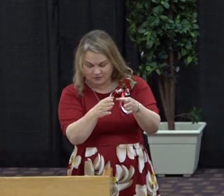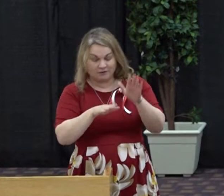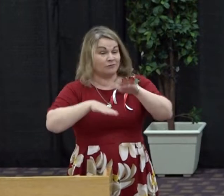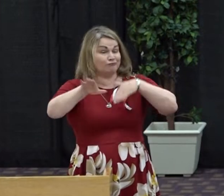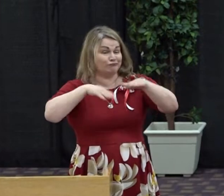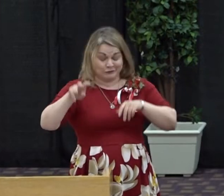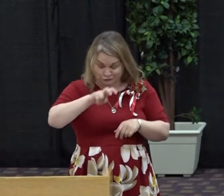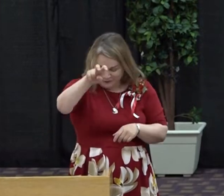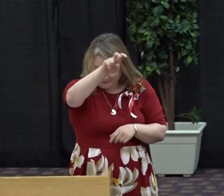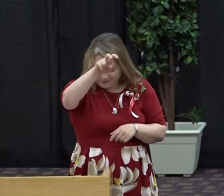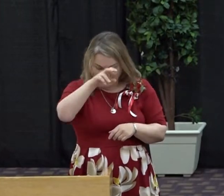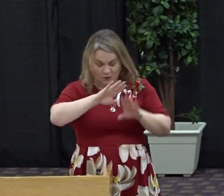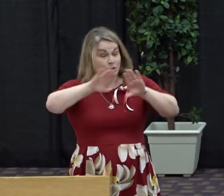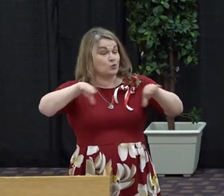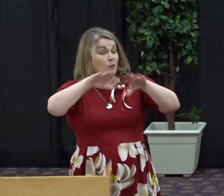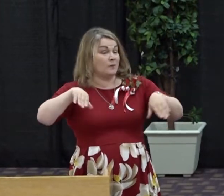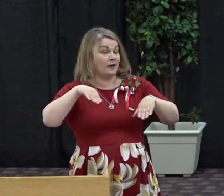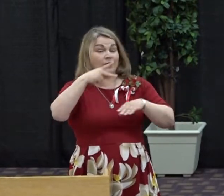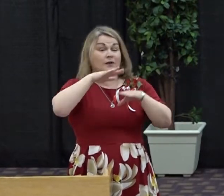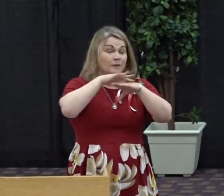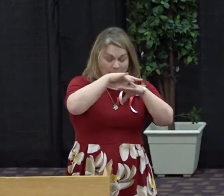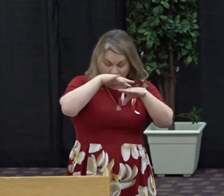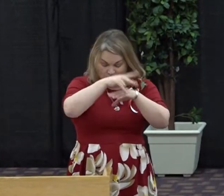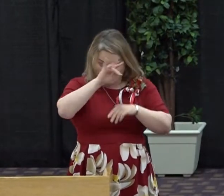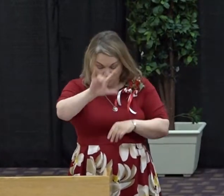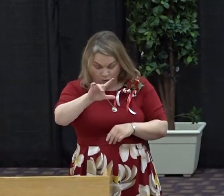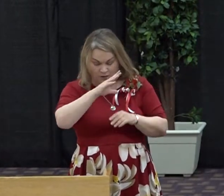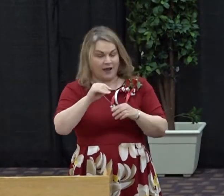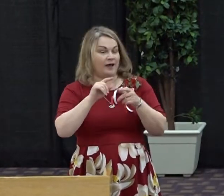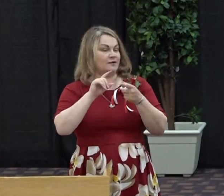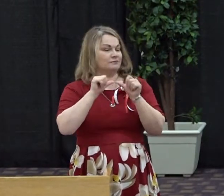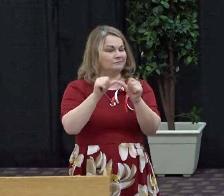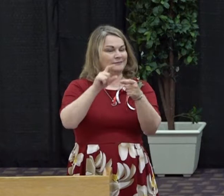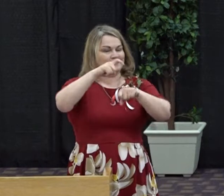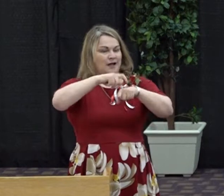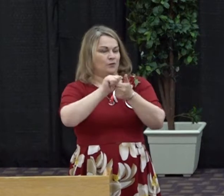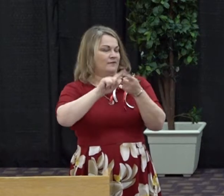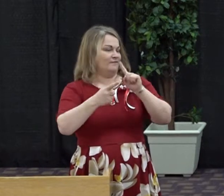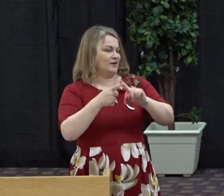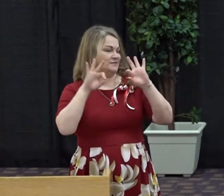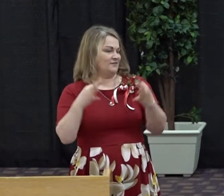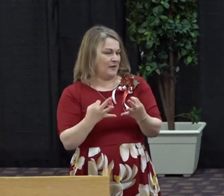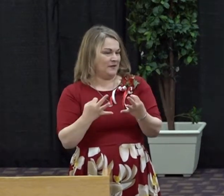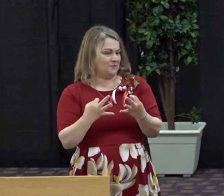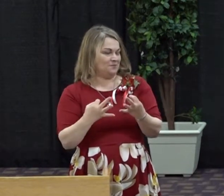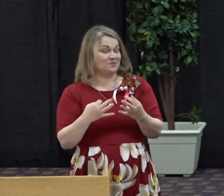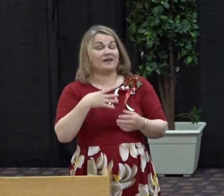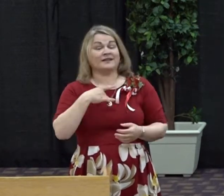on the river, hiking on the trails, swimming at a beach or a pool, and spending time with